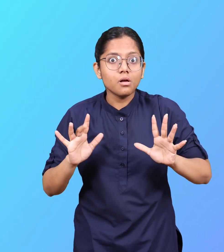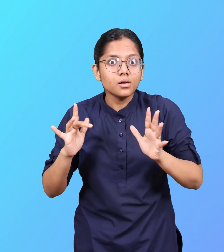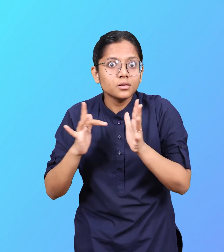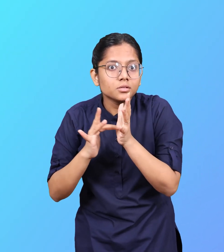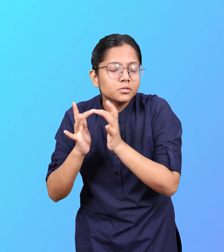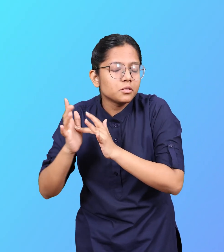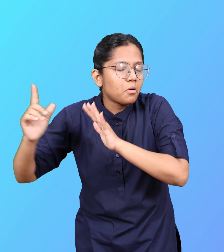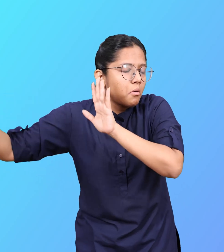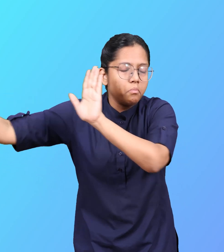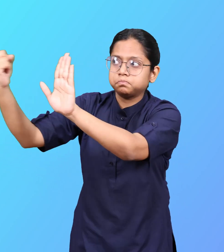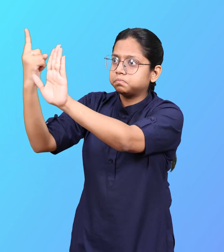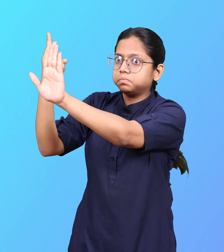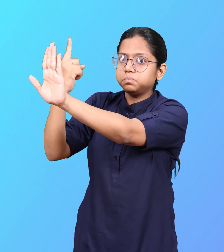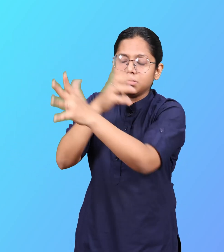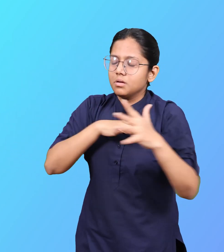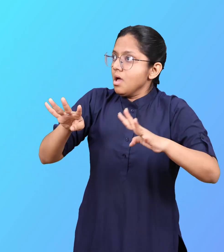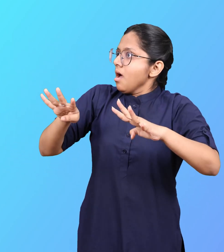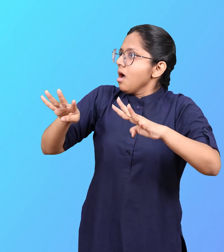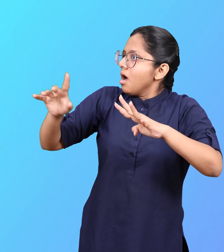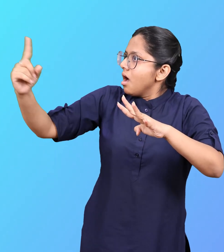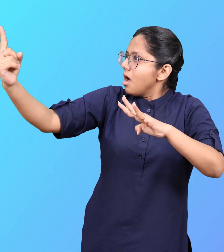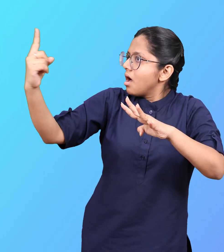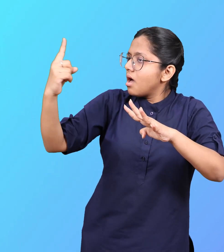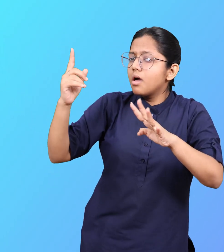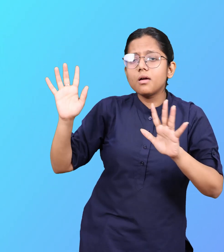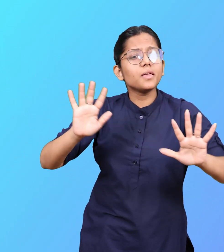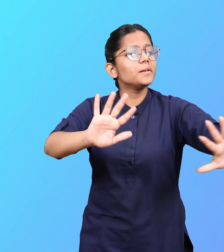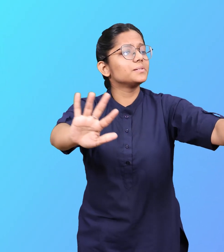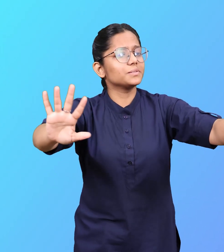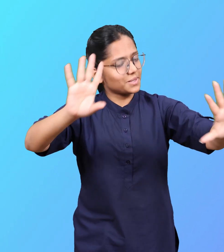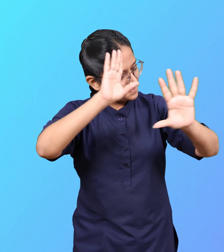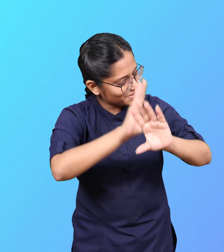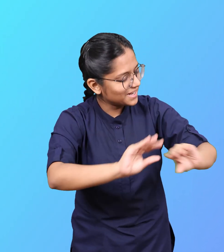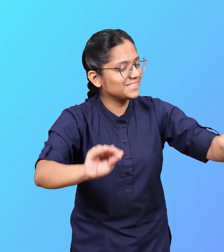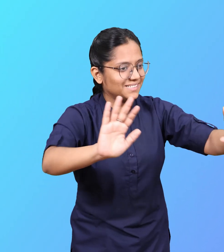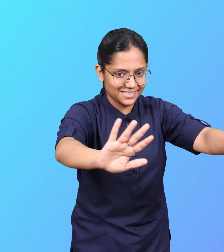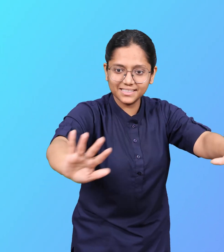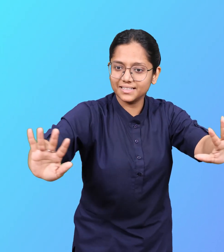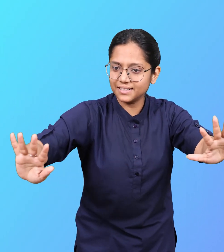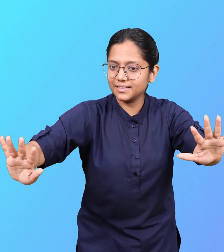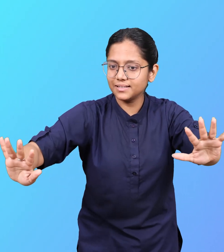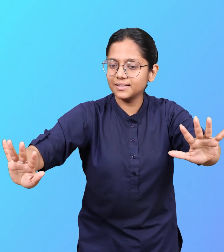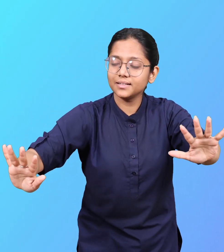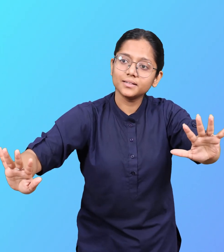but Jesus came and stood among them. He said, “Peace be with you!”